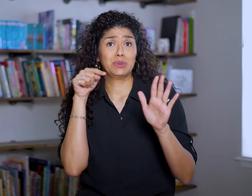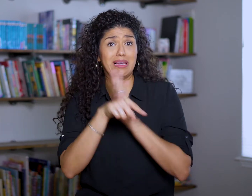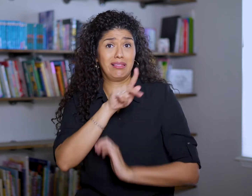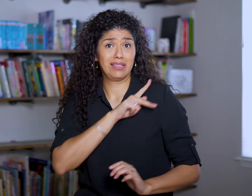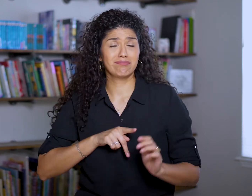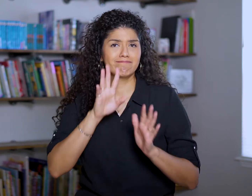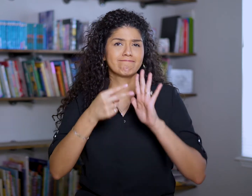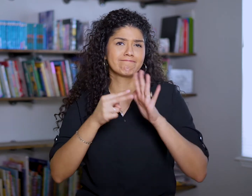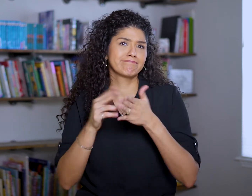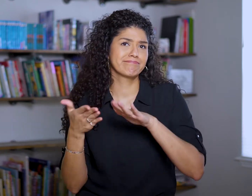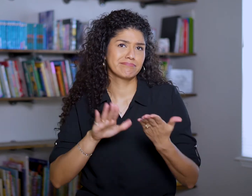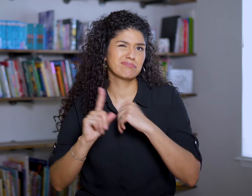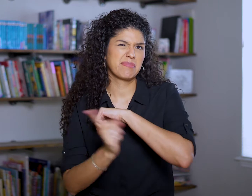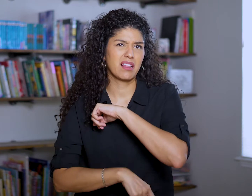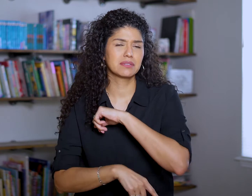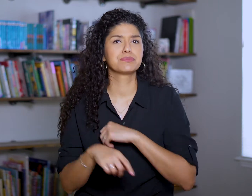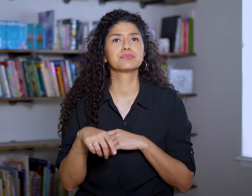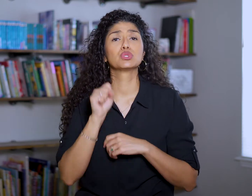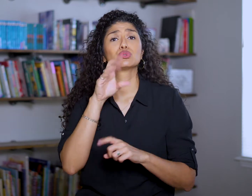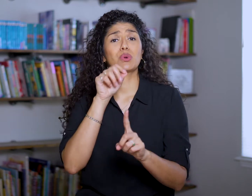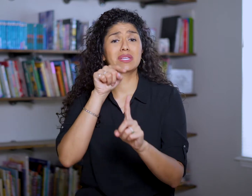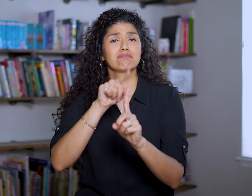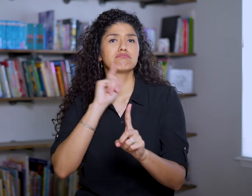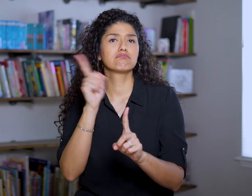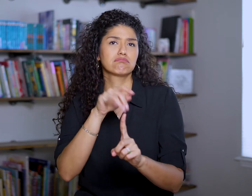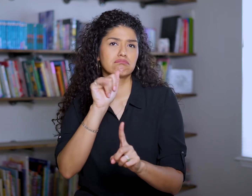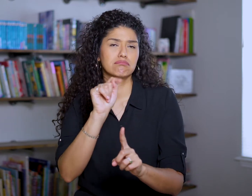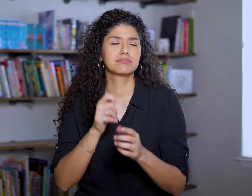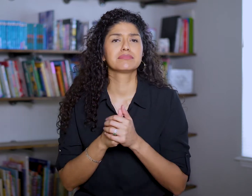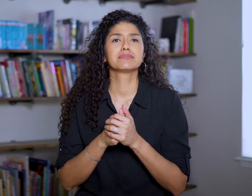Killing the king warrants the death penalty, so David orders it.